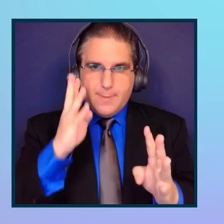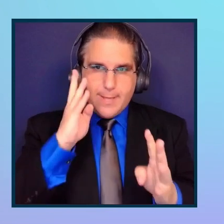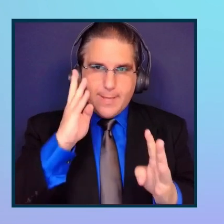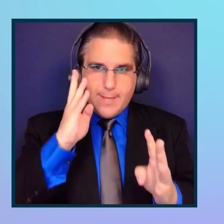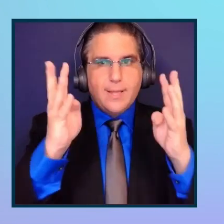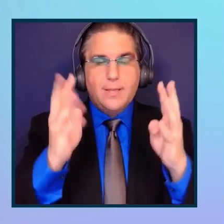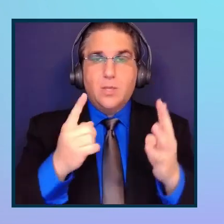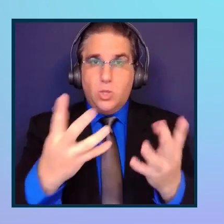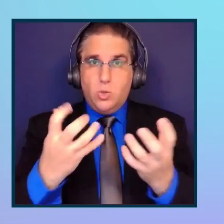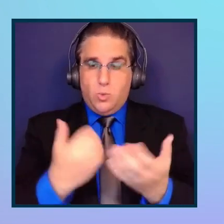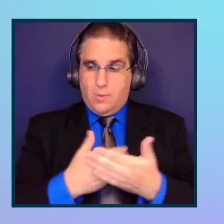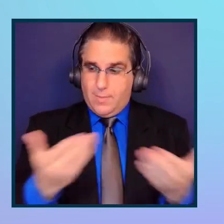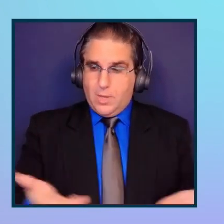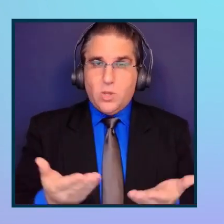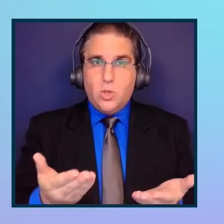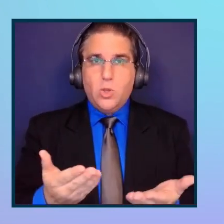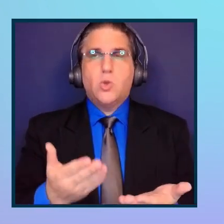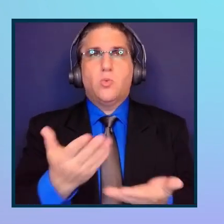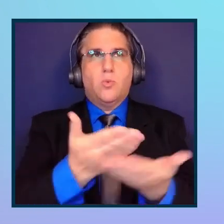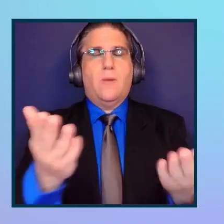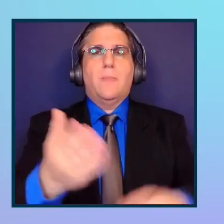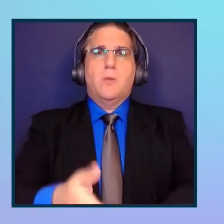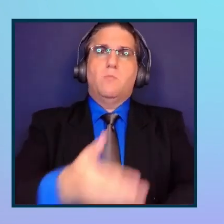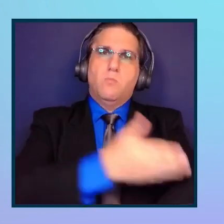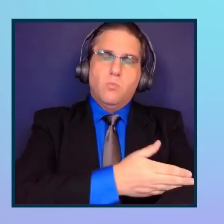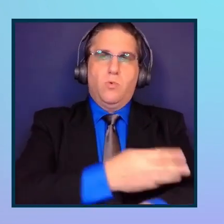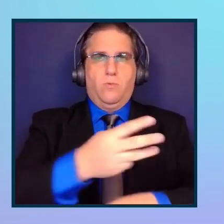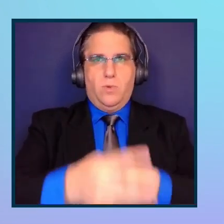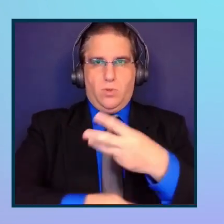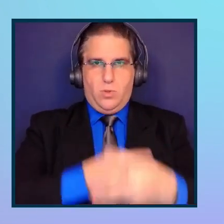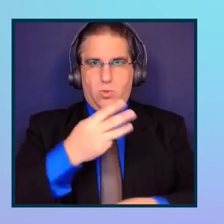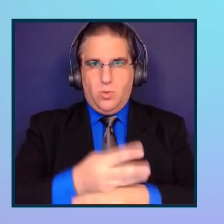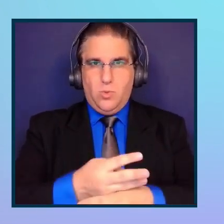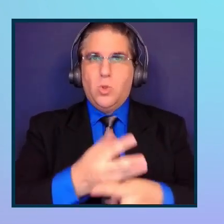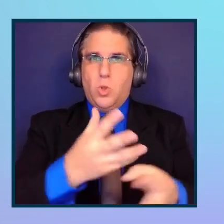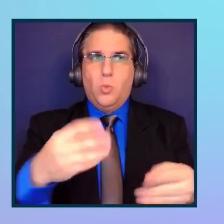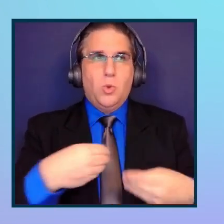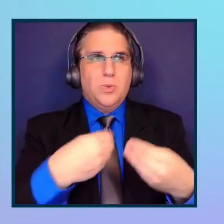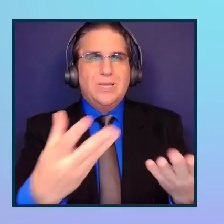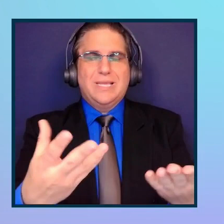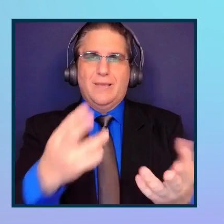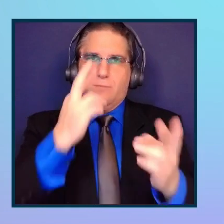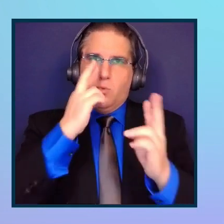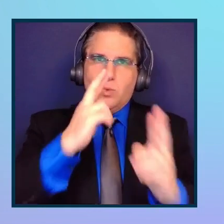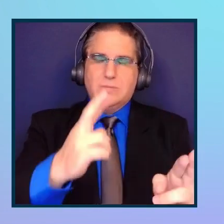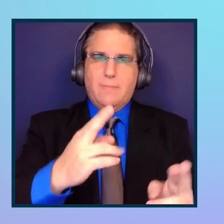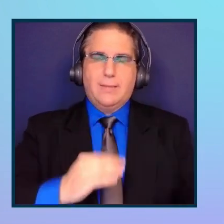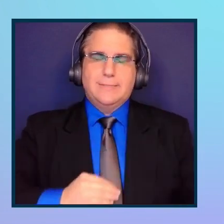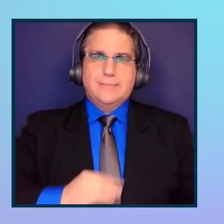by making better things, to bring dignity and respect and to be able to see what is possible.